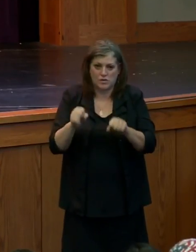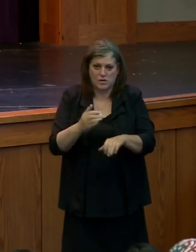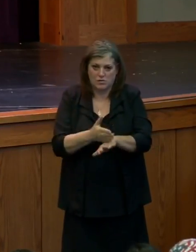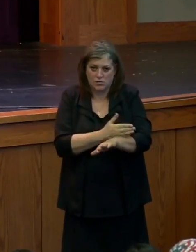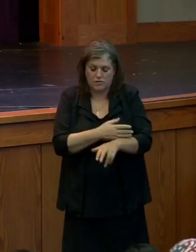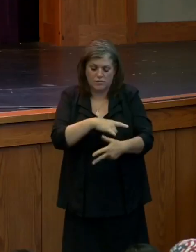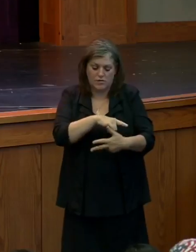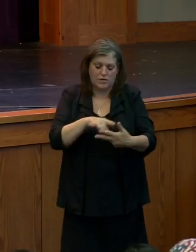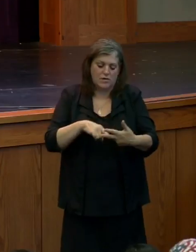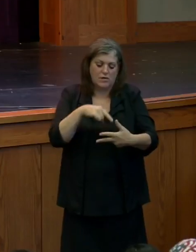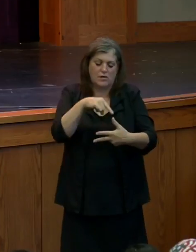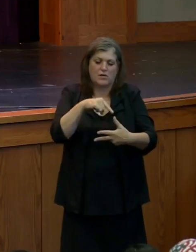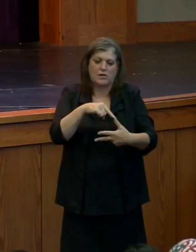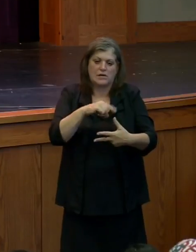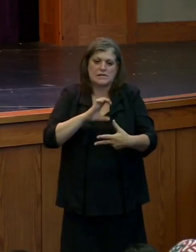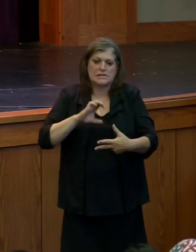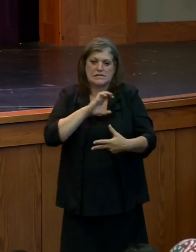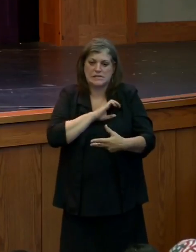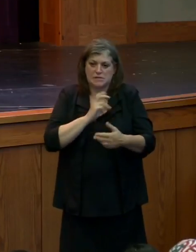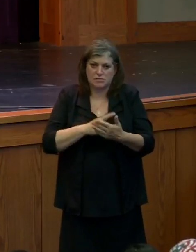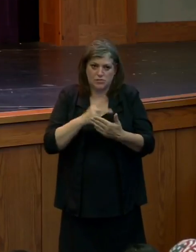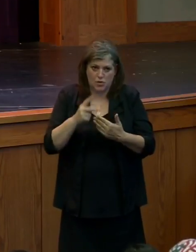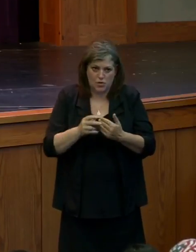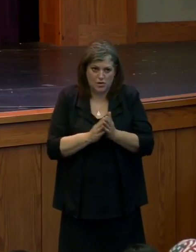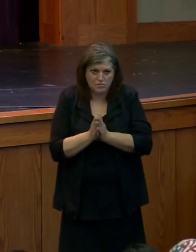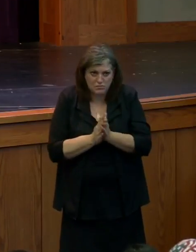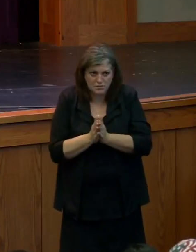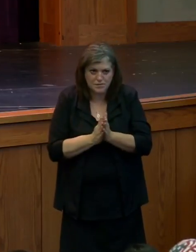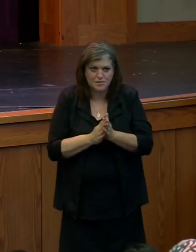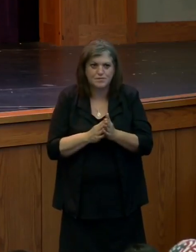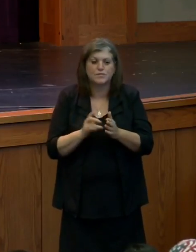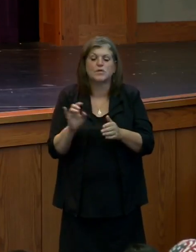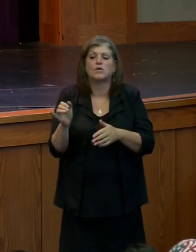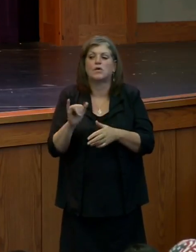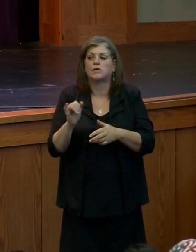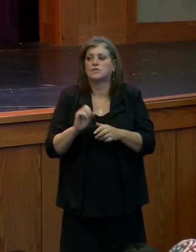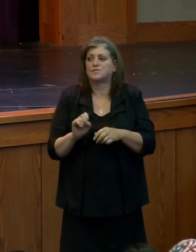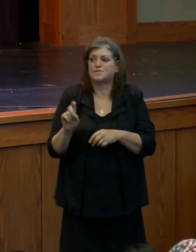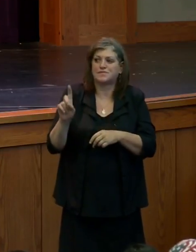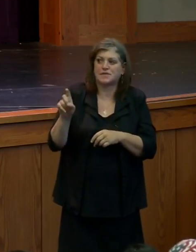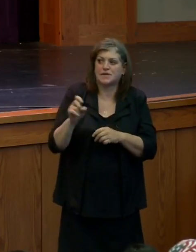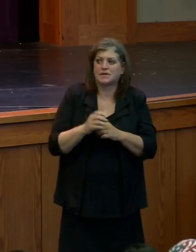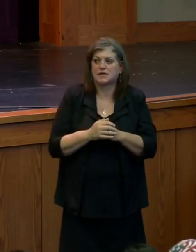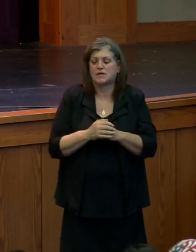CERTAINLY A CITIZEN INITIATIVE AND I THINK WE CAN ALSO ASK THAT